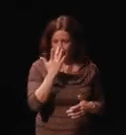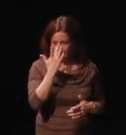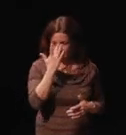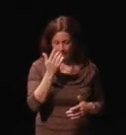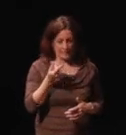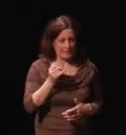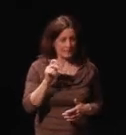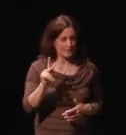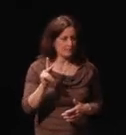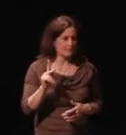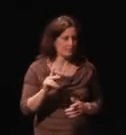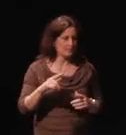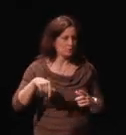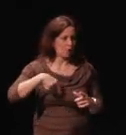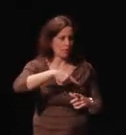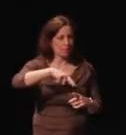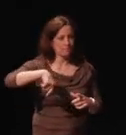I like it.